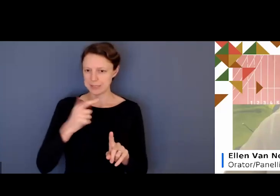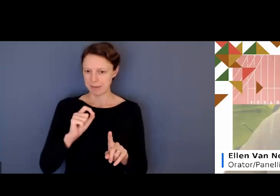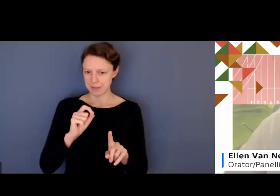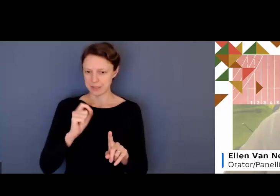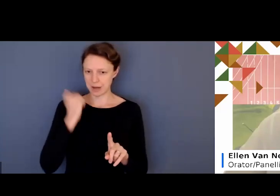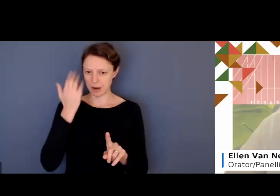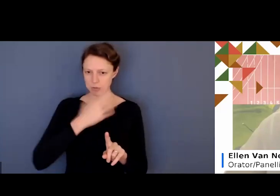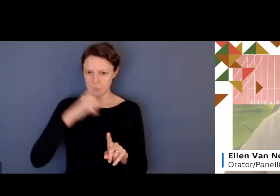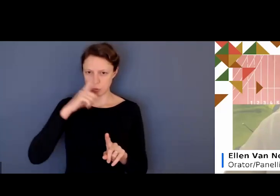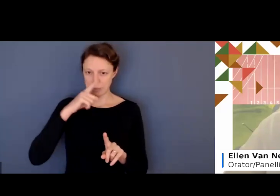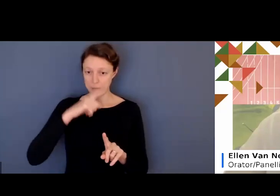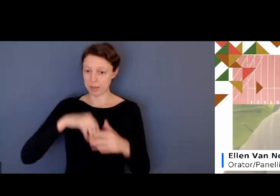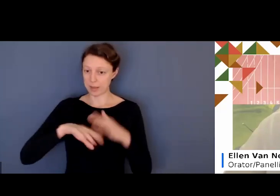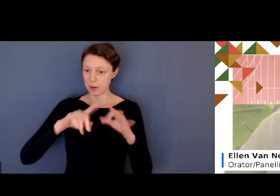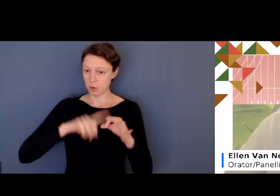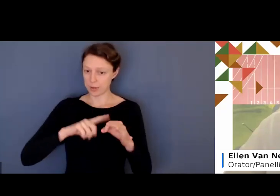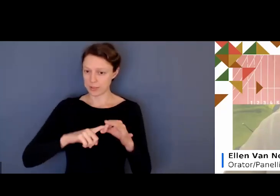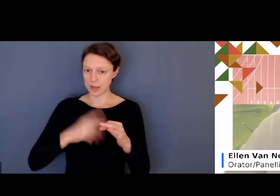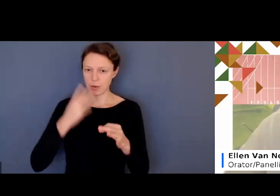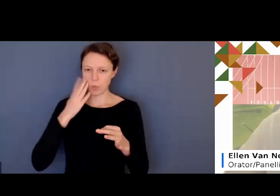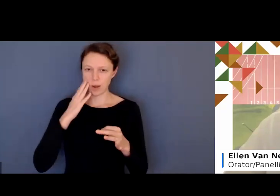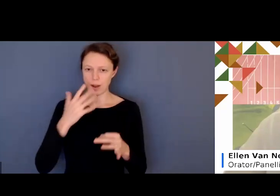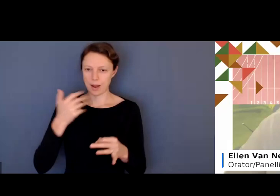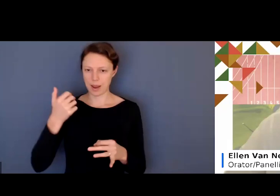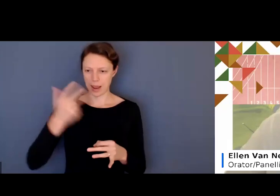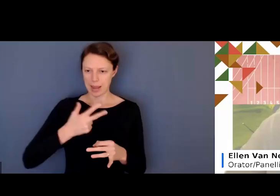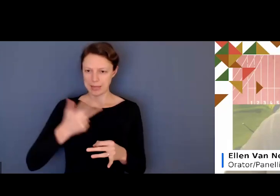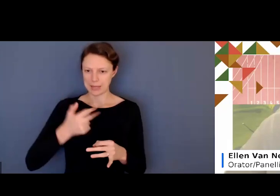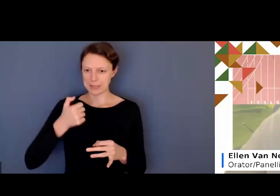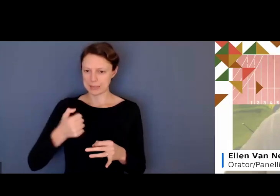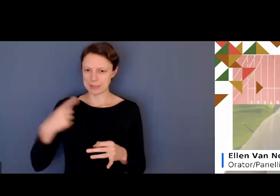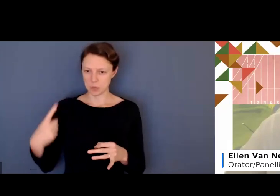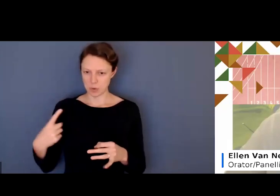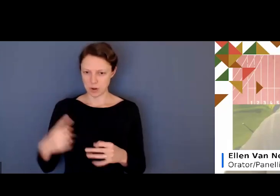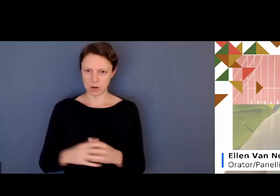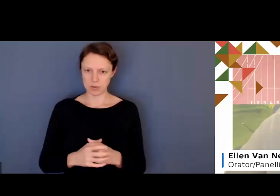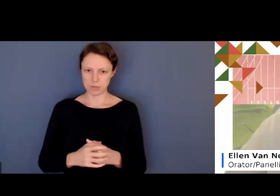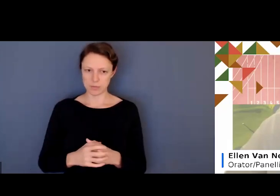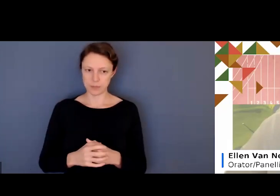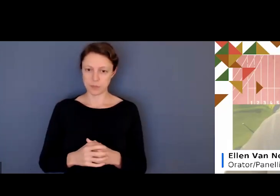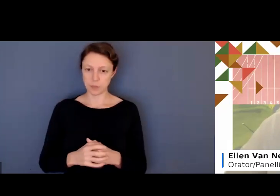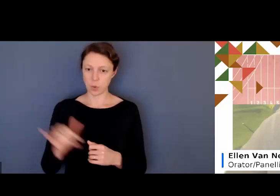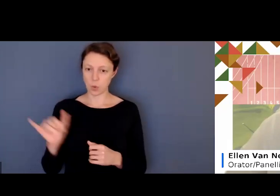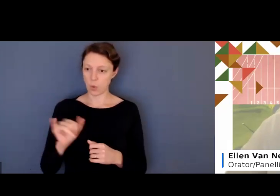in 1861? Or the impact of systematic racism?